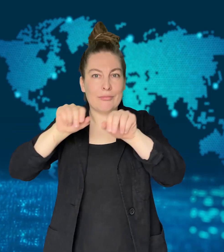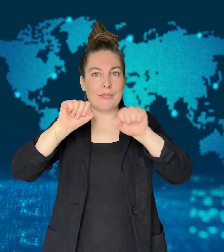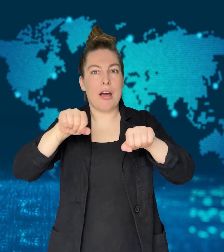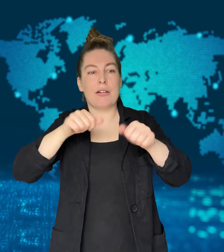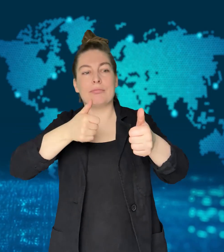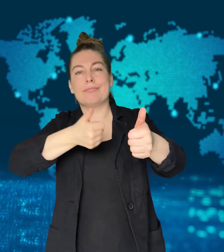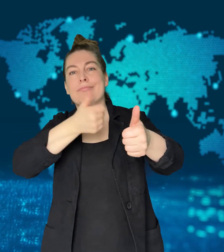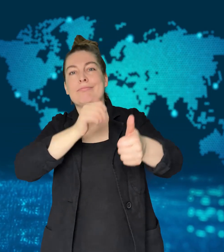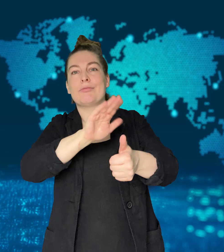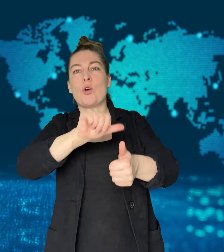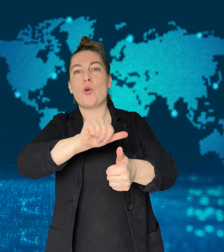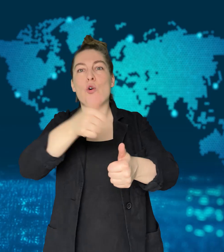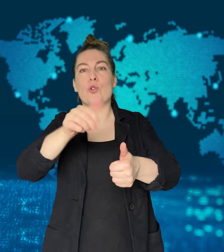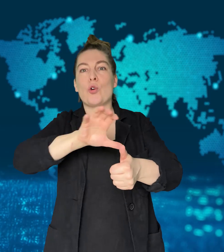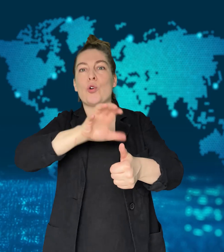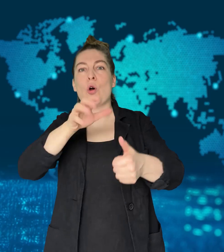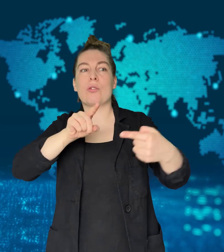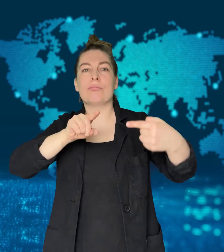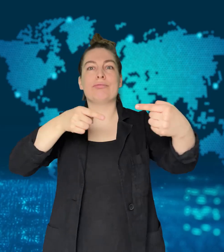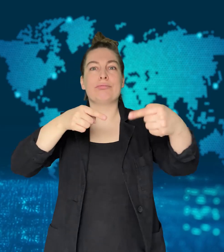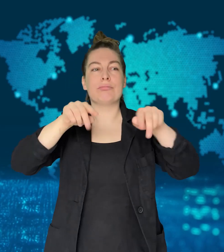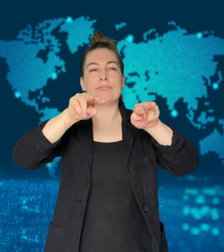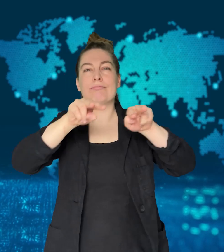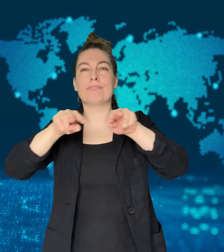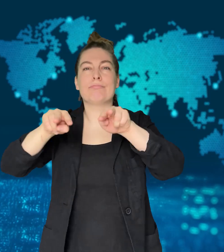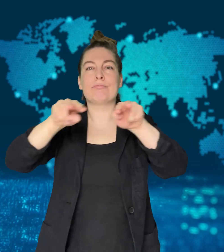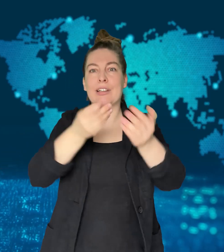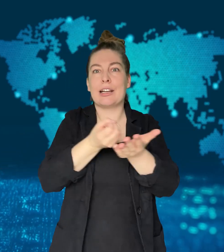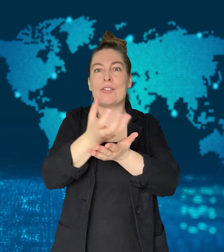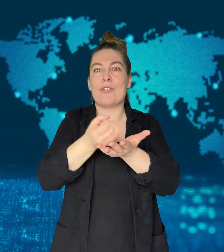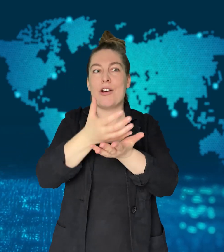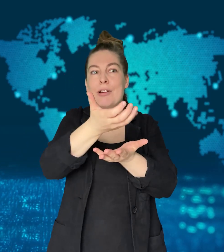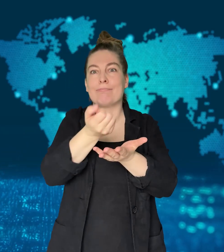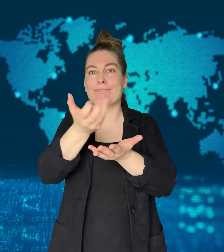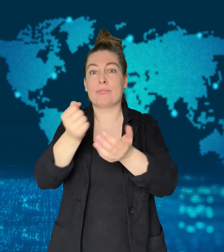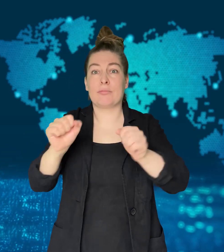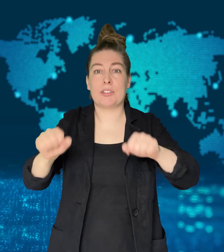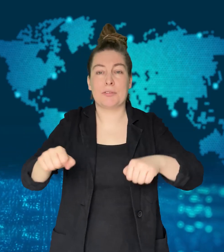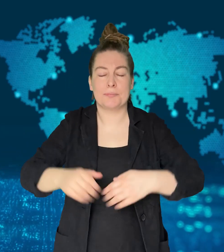watch their adversaries.